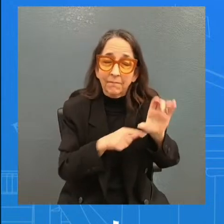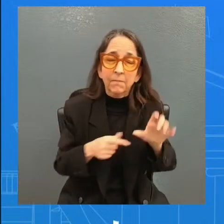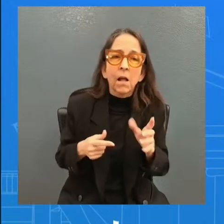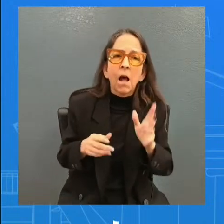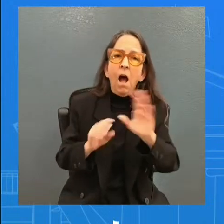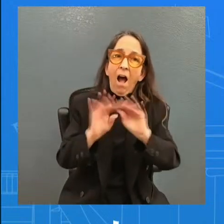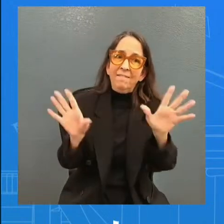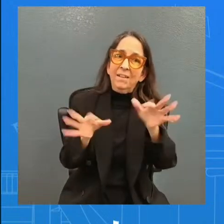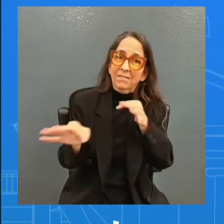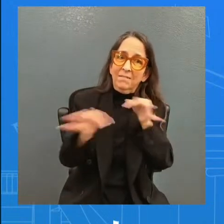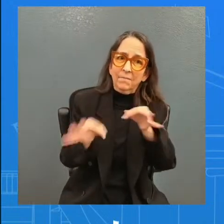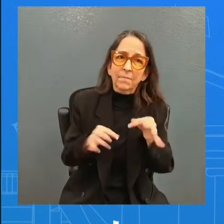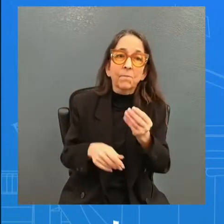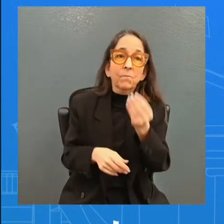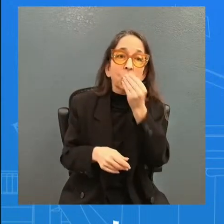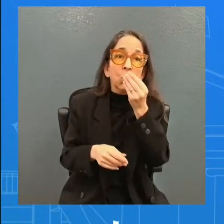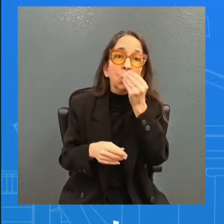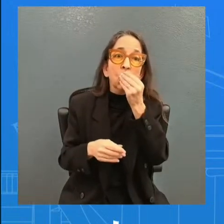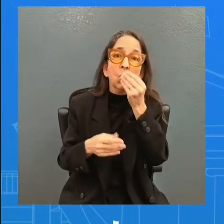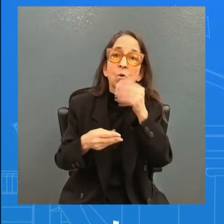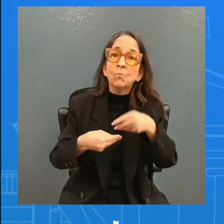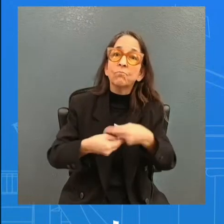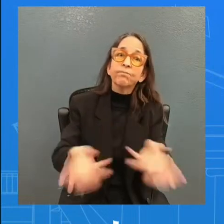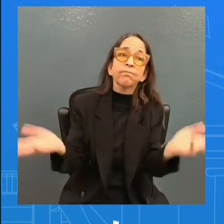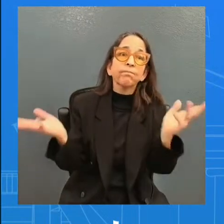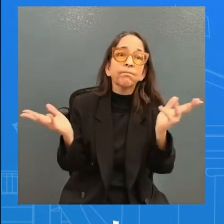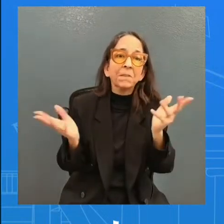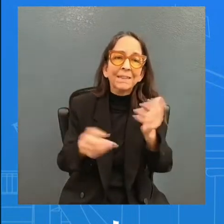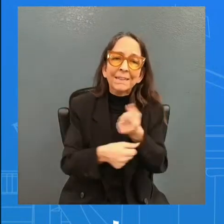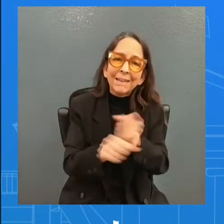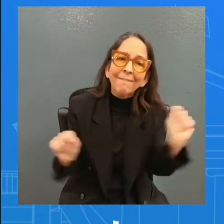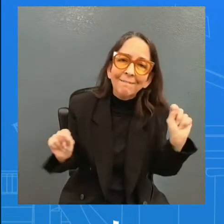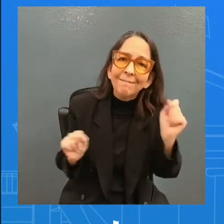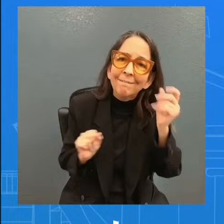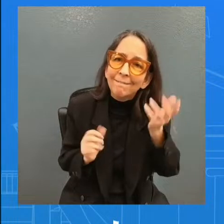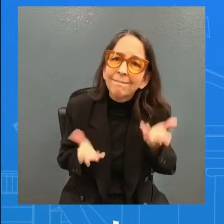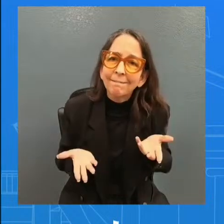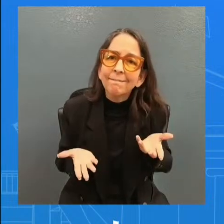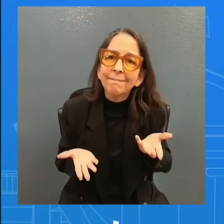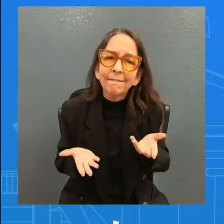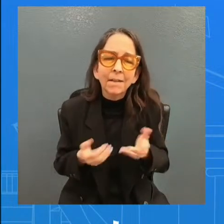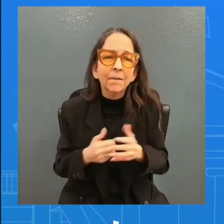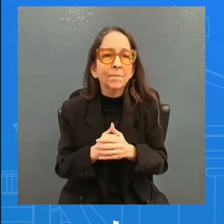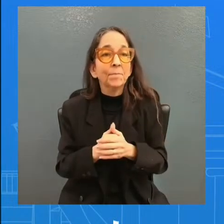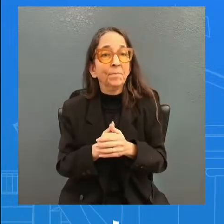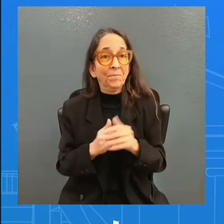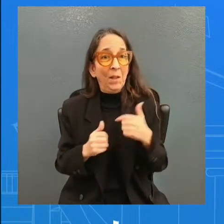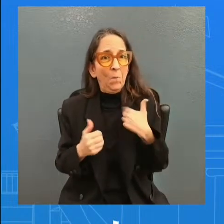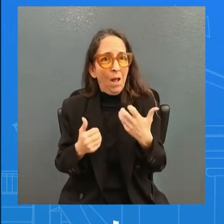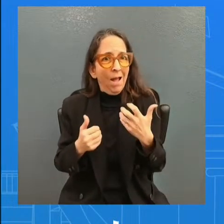And so, a couple things that I do want to lay out that we have been able to do that the -- from this administration, which is protect --